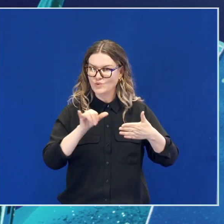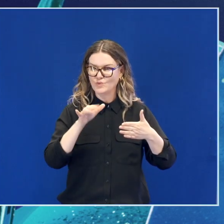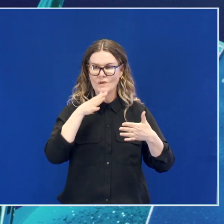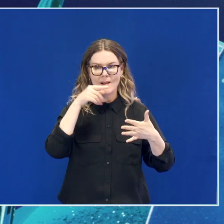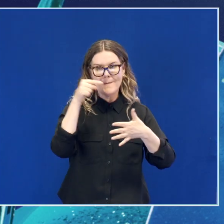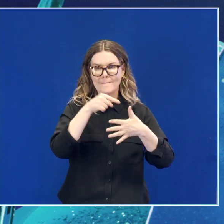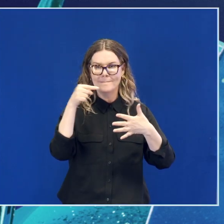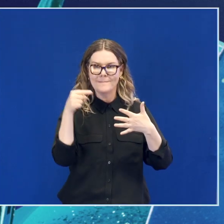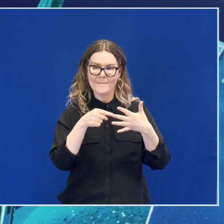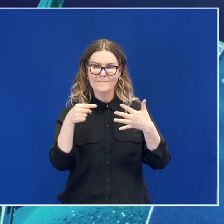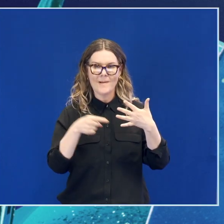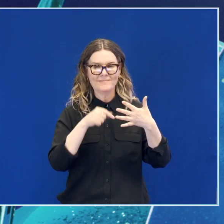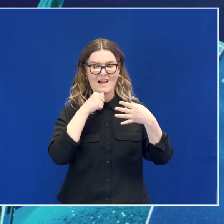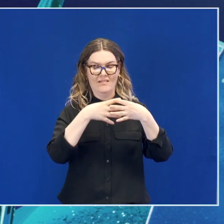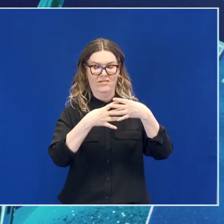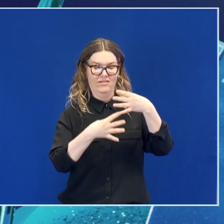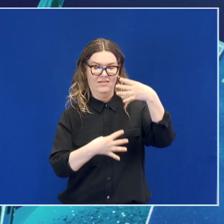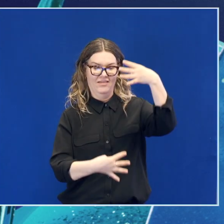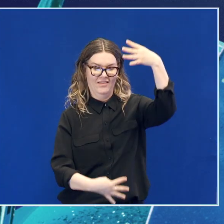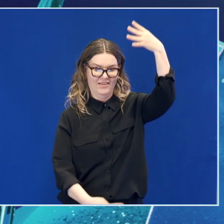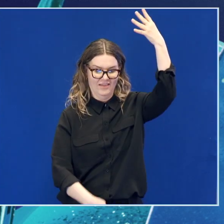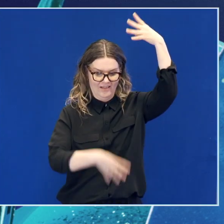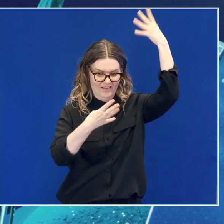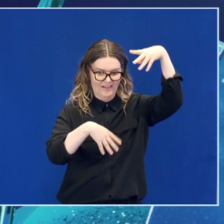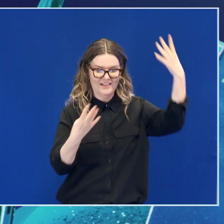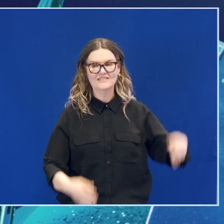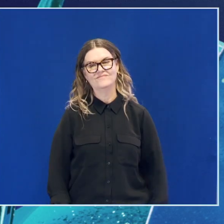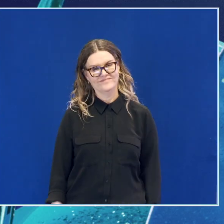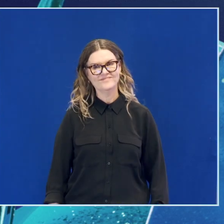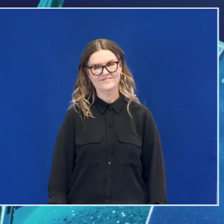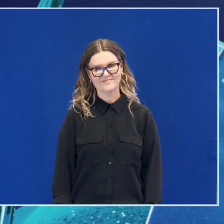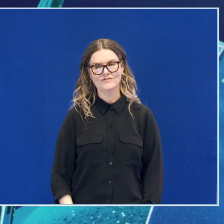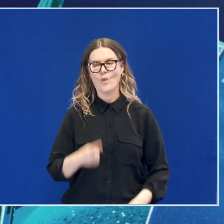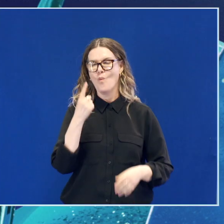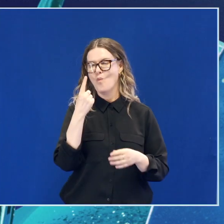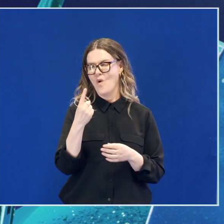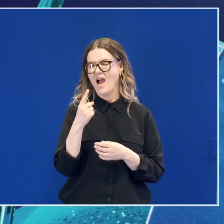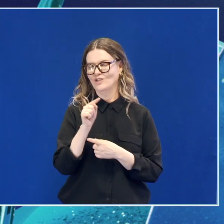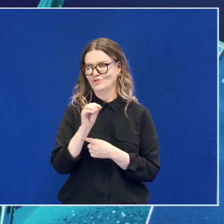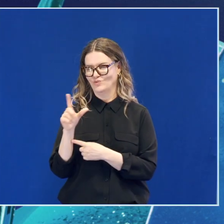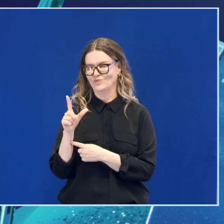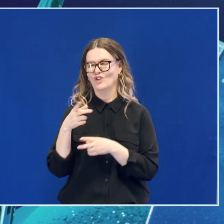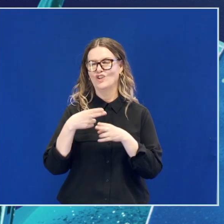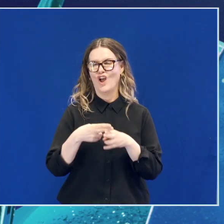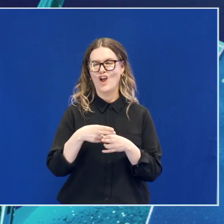our accessibility team, is called Neurodiversity Navigator. It's an agent that's designed to educate users